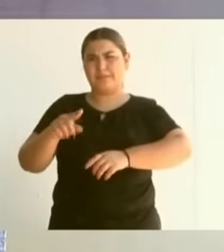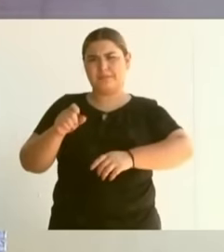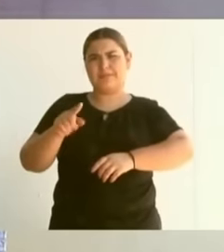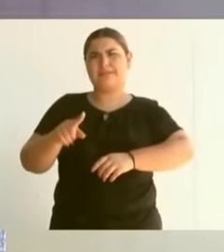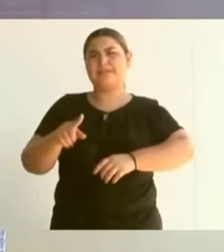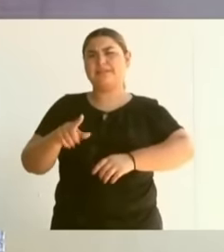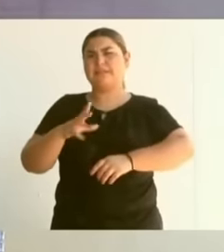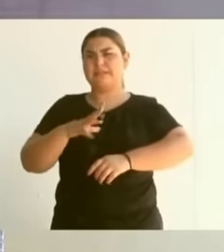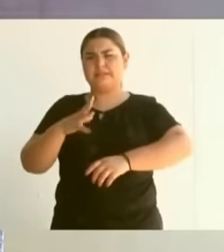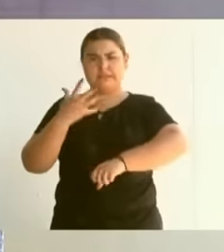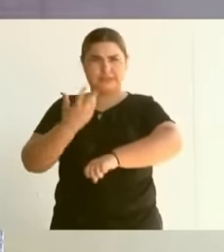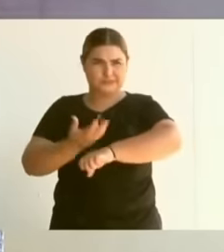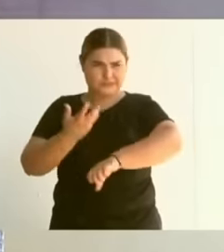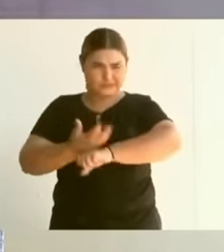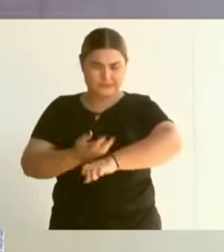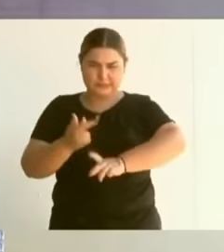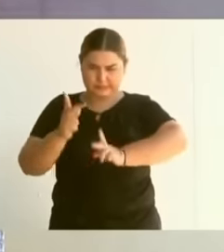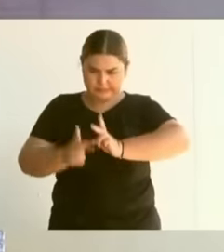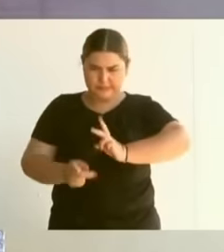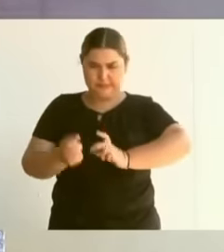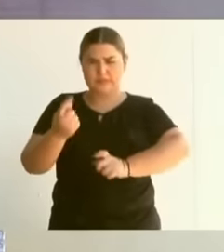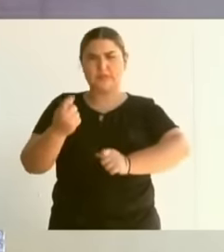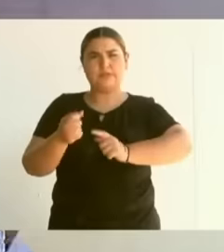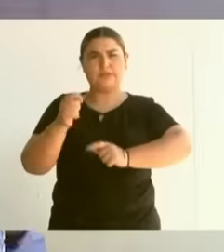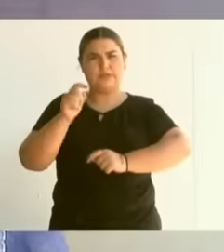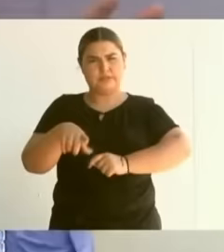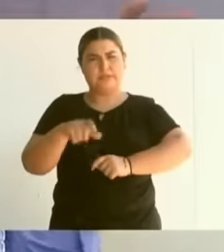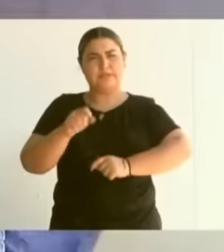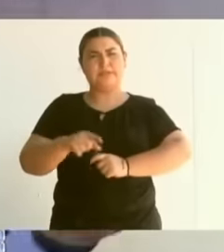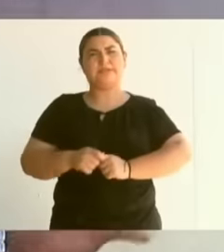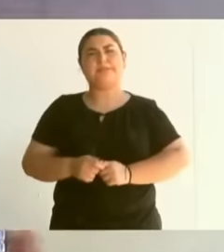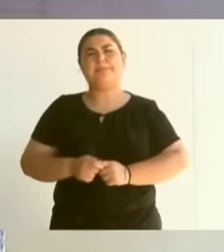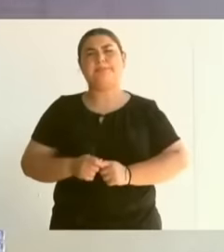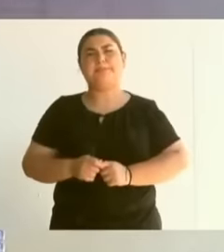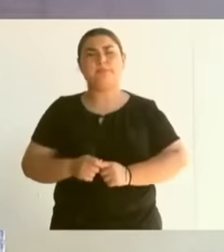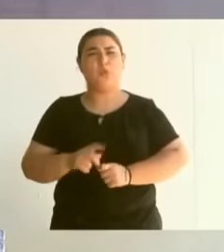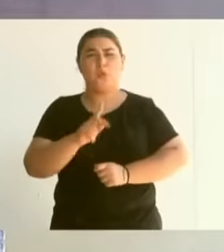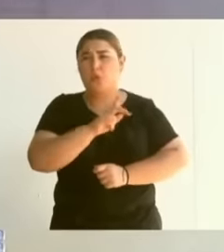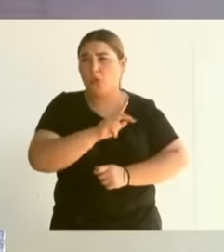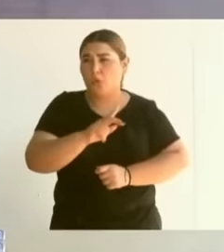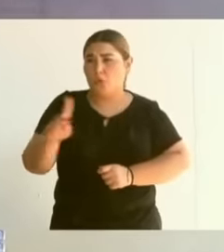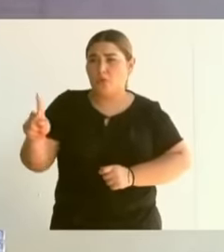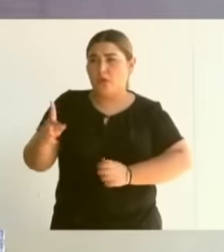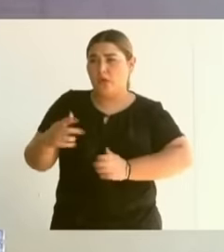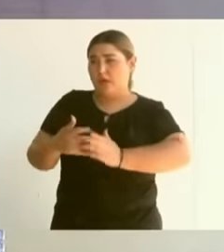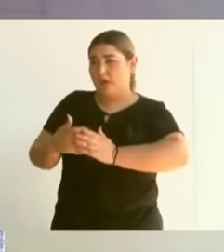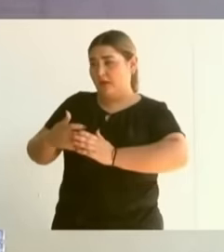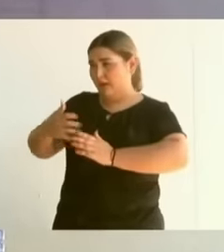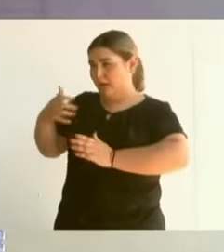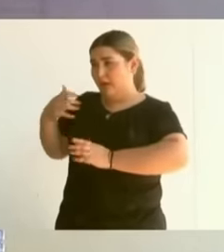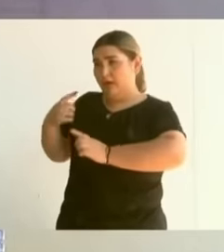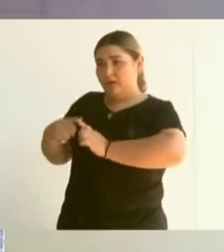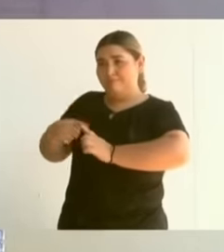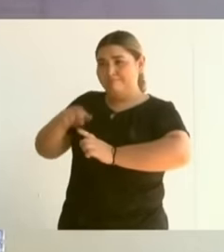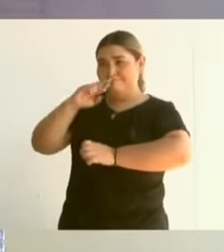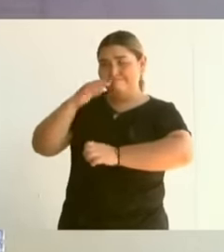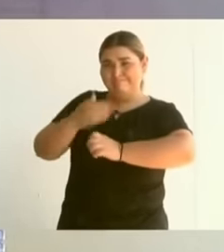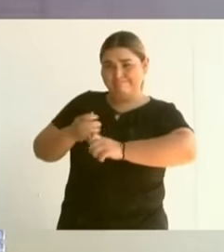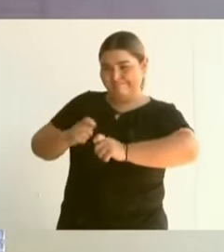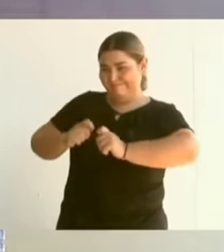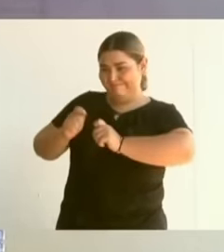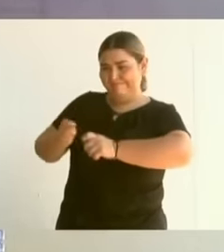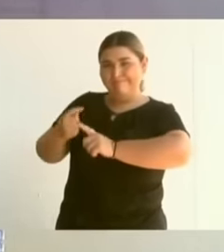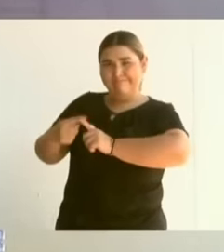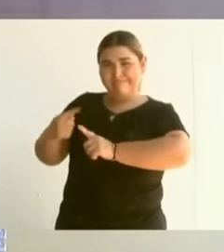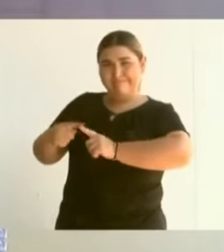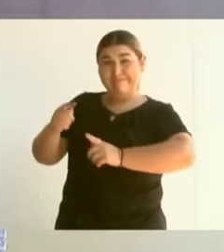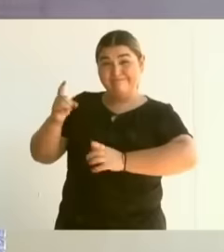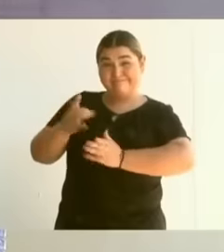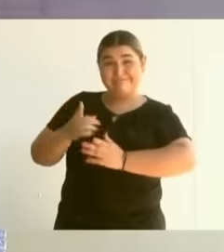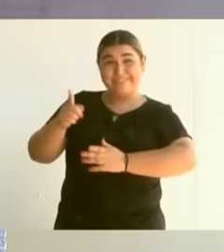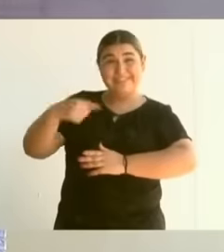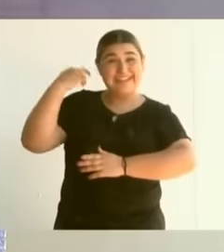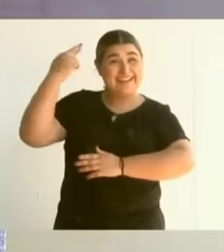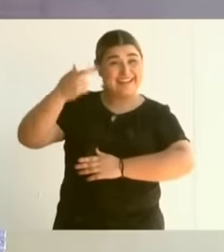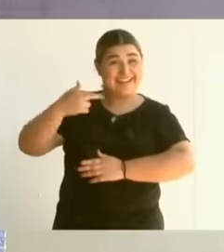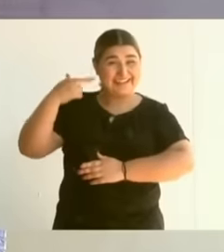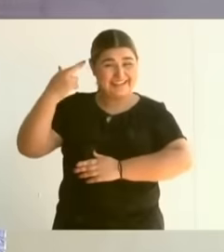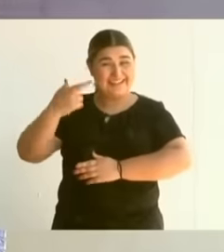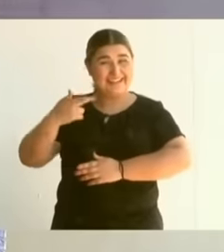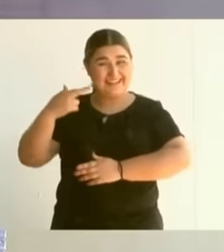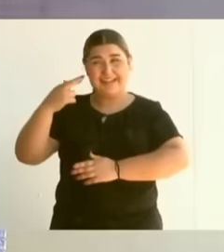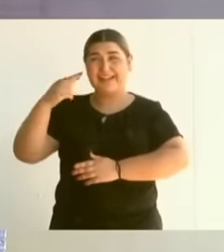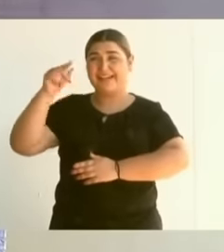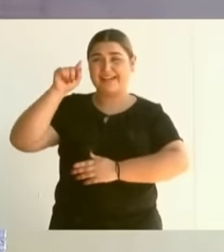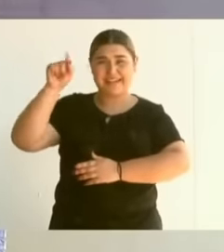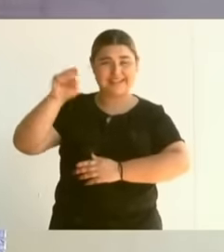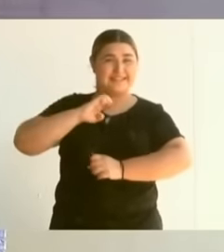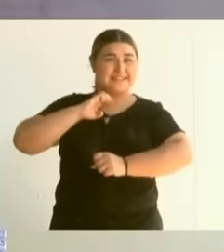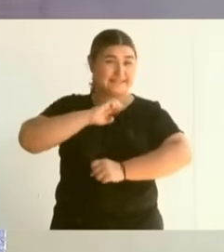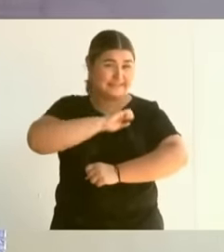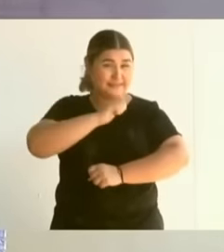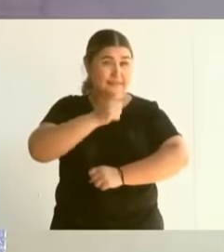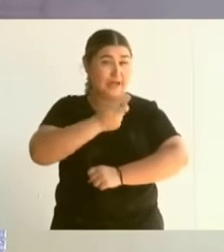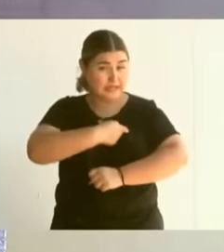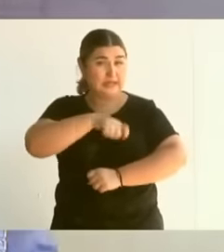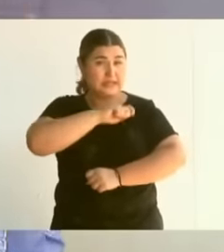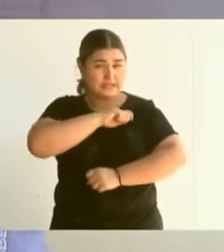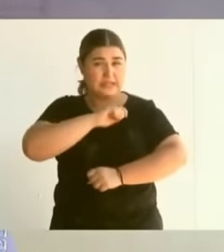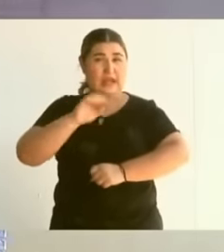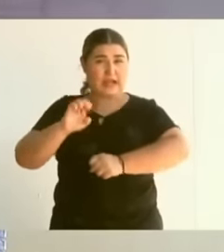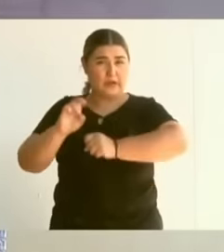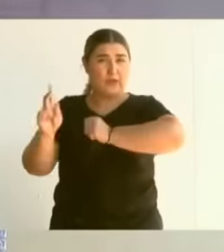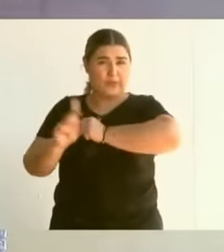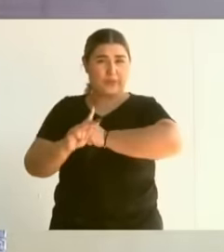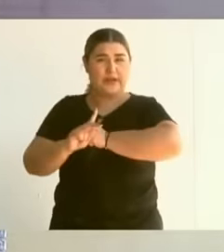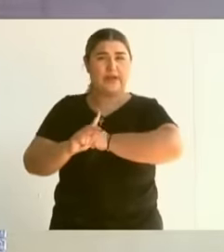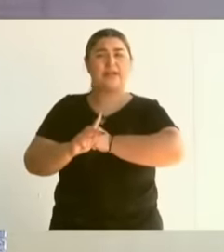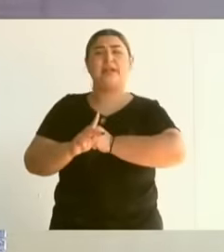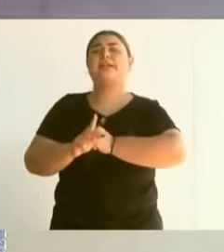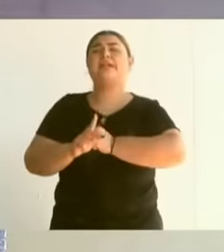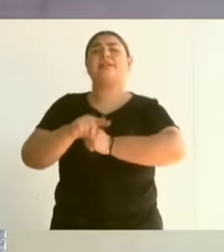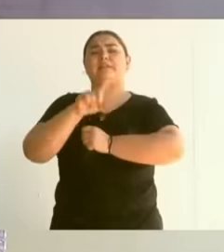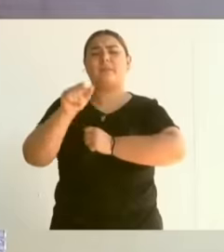the United States, everything belonged to the kingdom of Spain and the countries are obtaining their